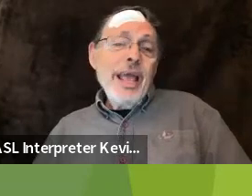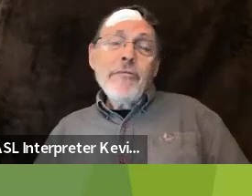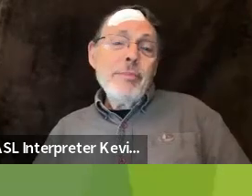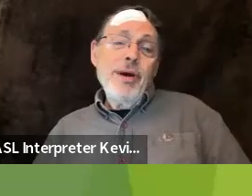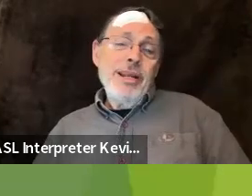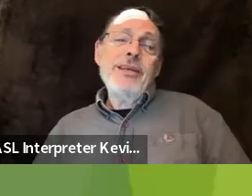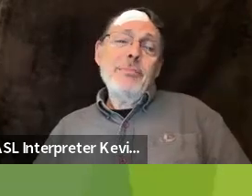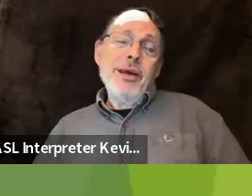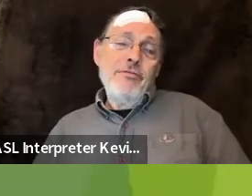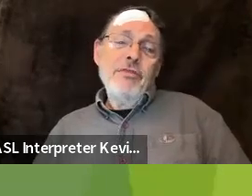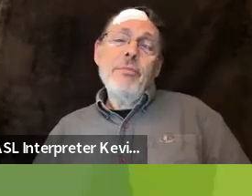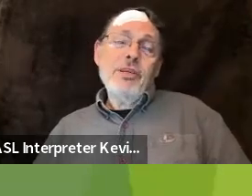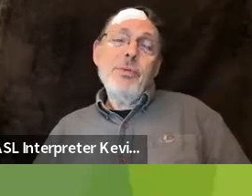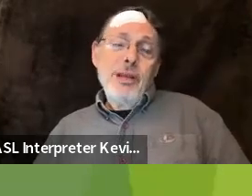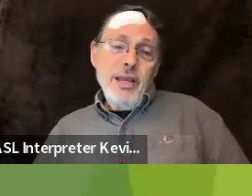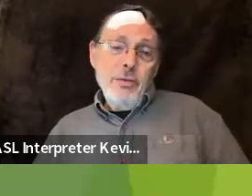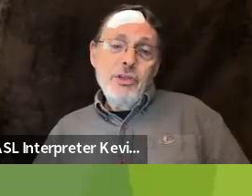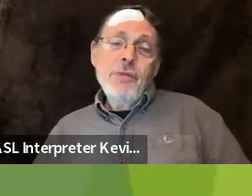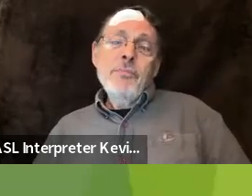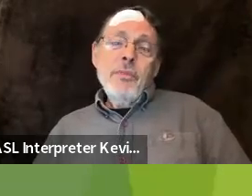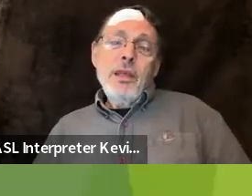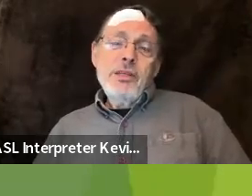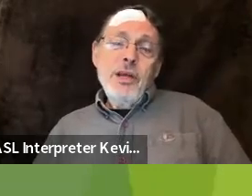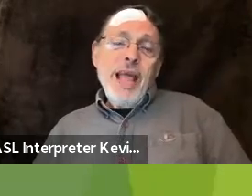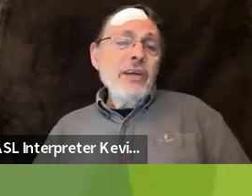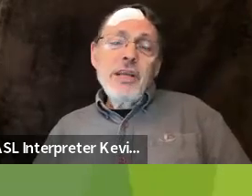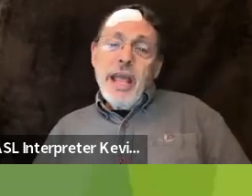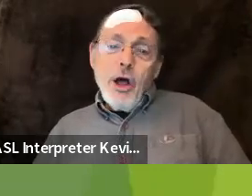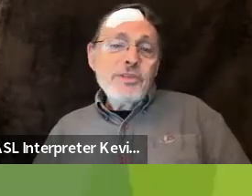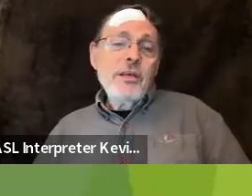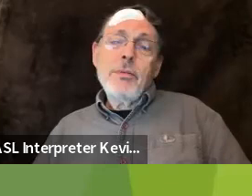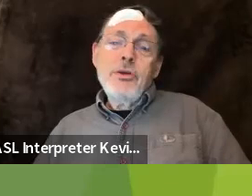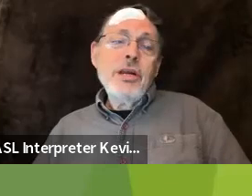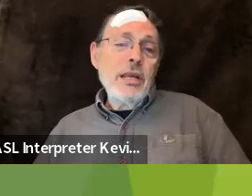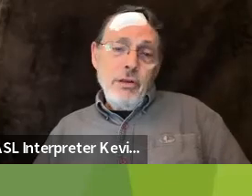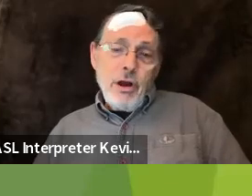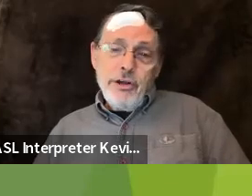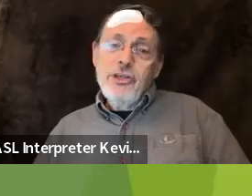really everybody can pfft from this plain language. It actually helps the community at large.